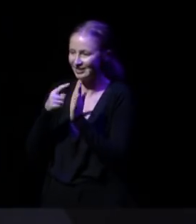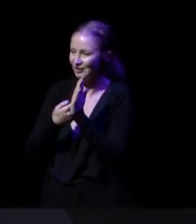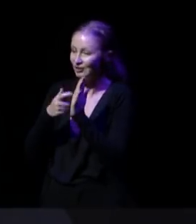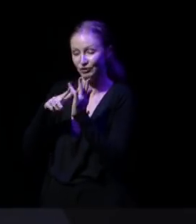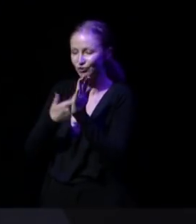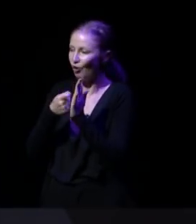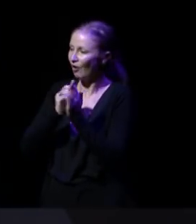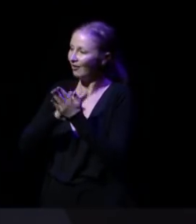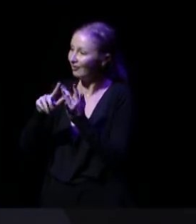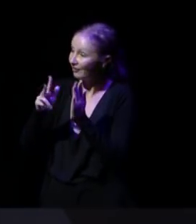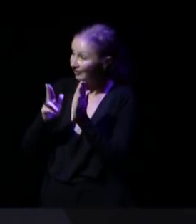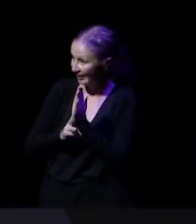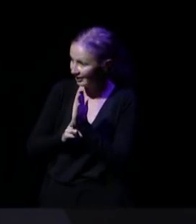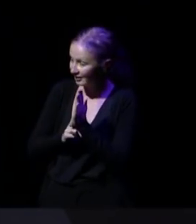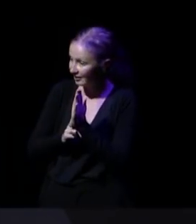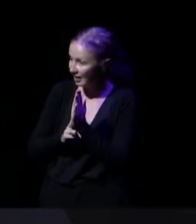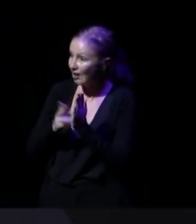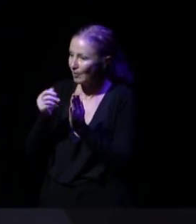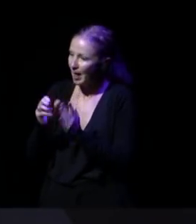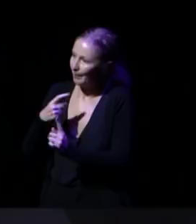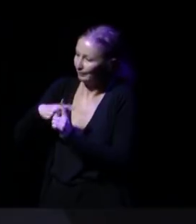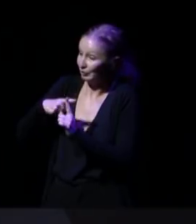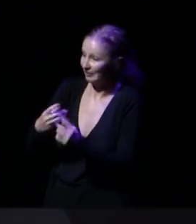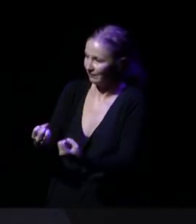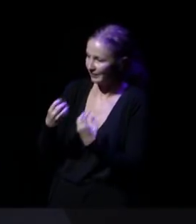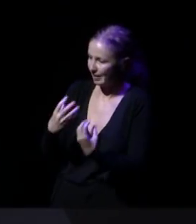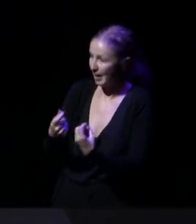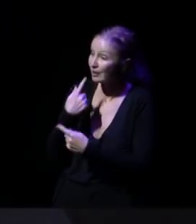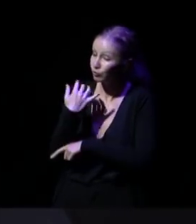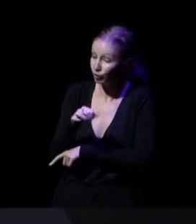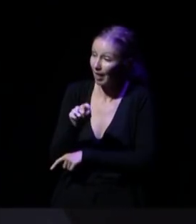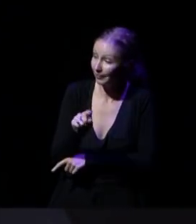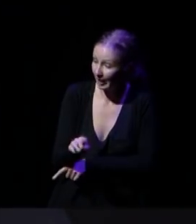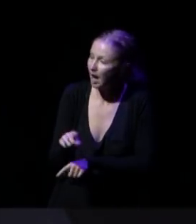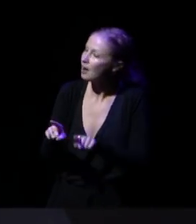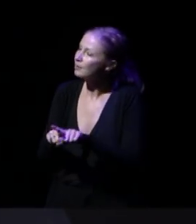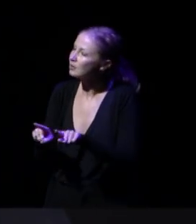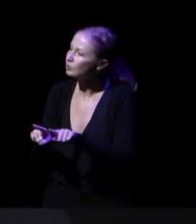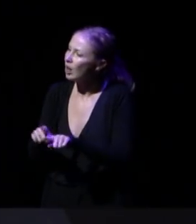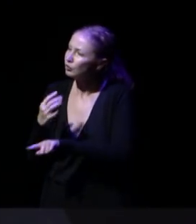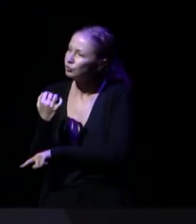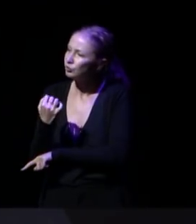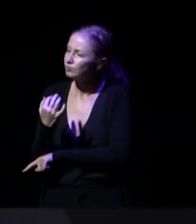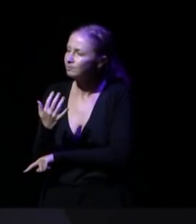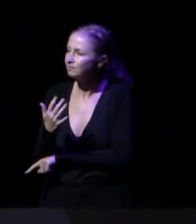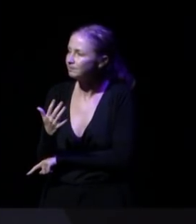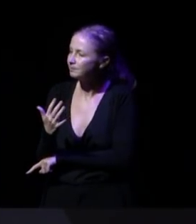of reciprocal recognition, but to really want to live